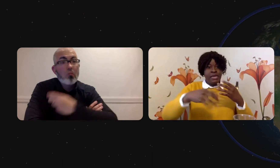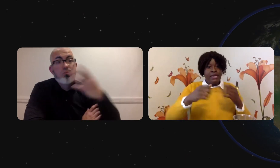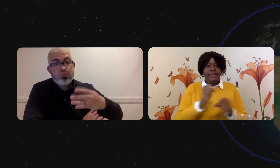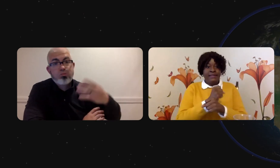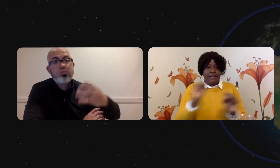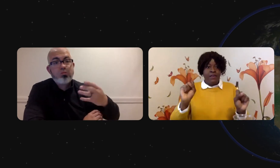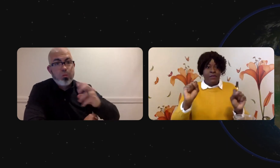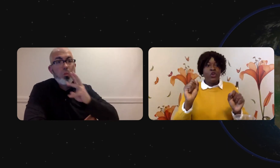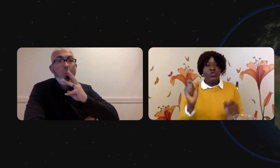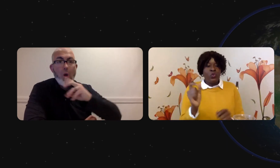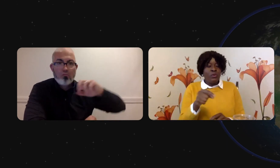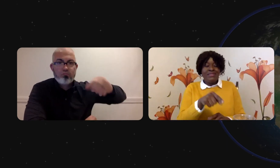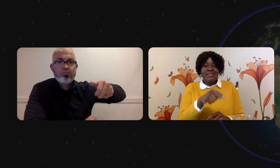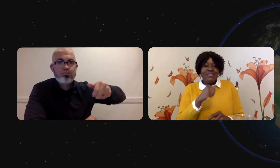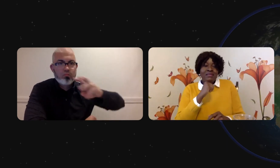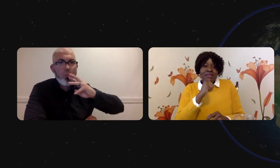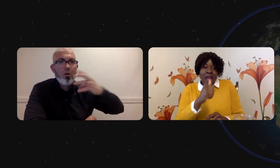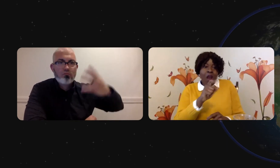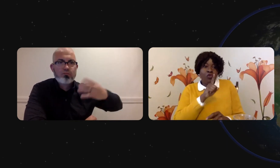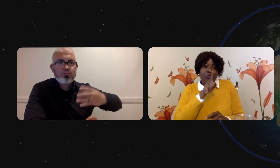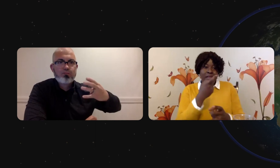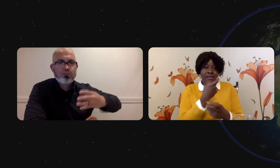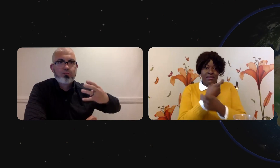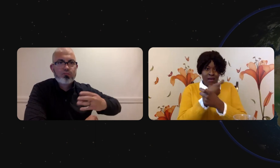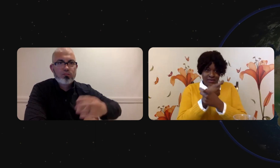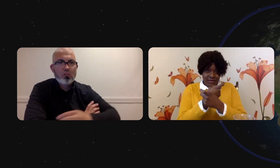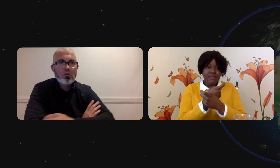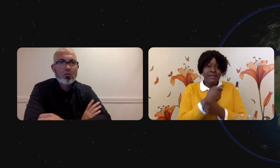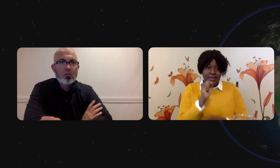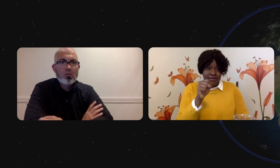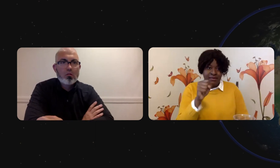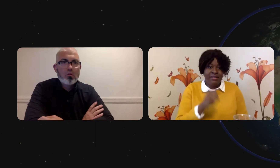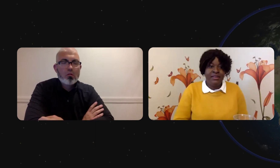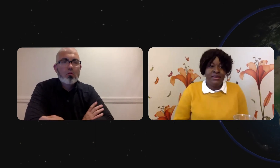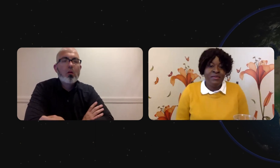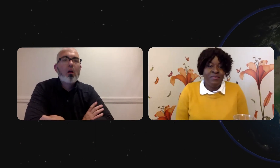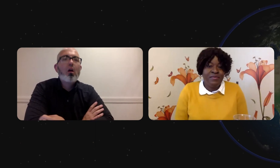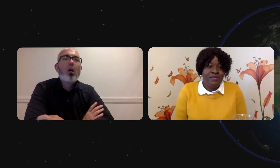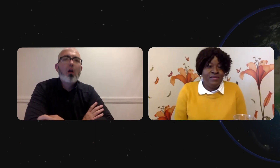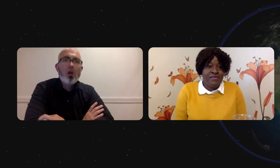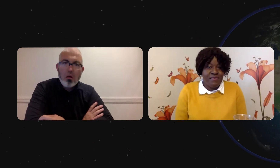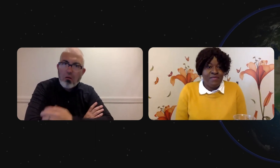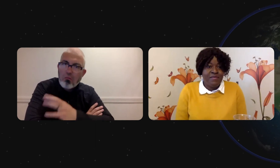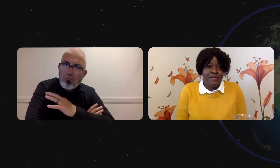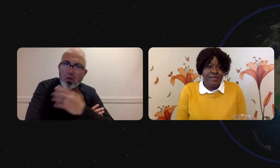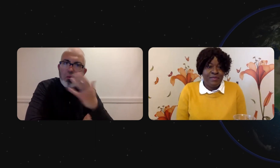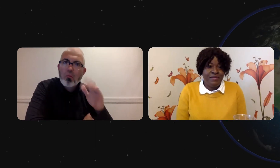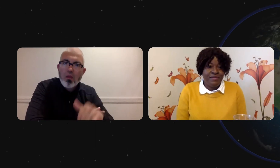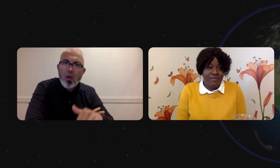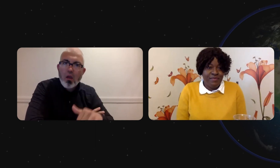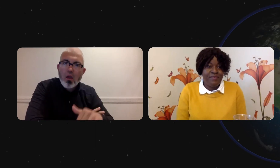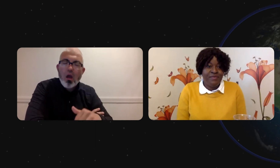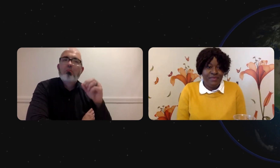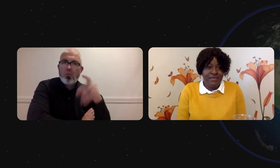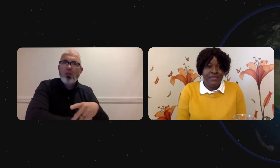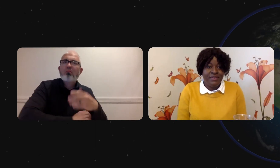Yes, while you're running the water. Yes. It's non-toxic. I didn't know that.